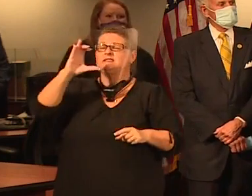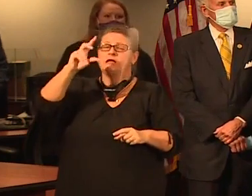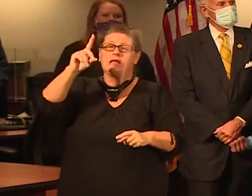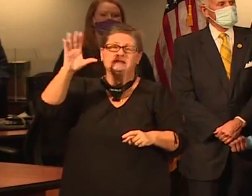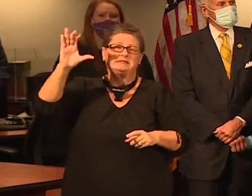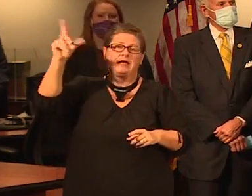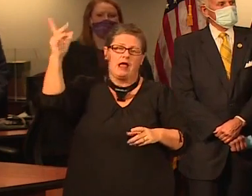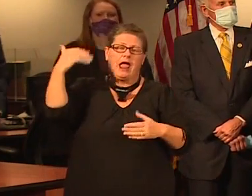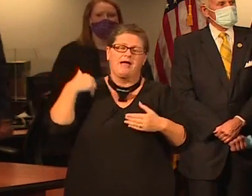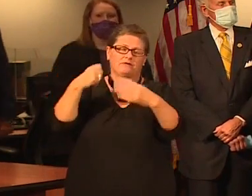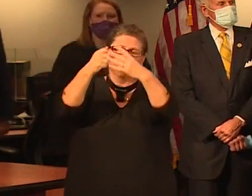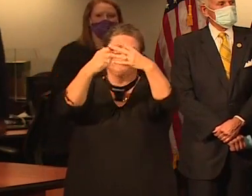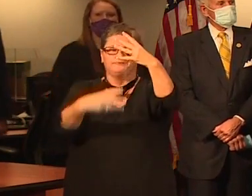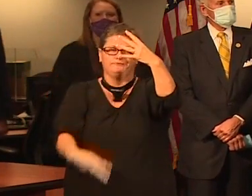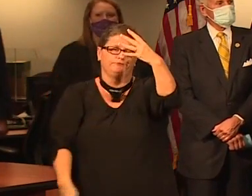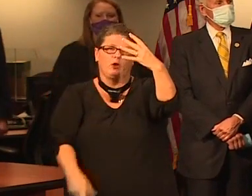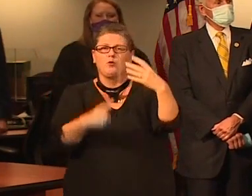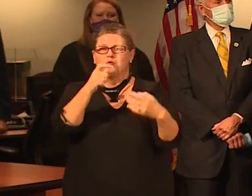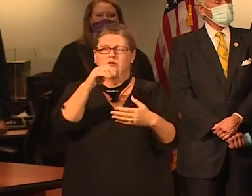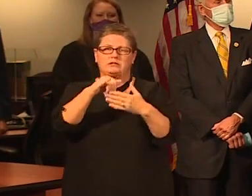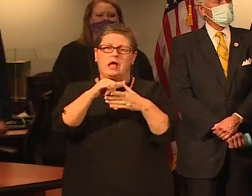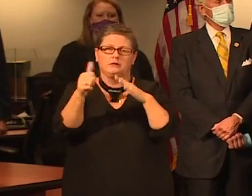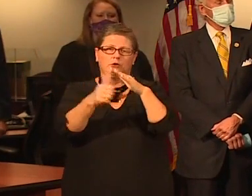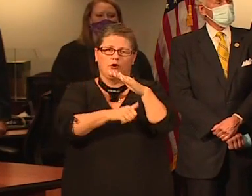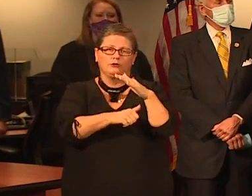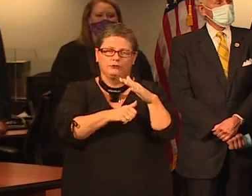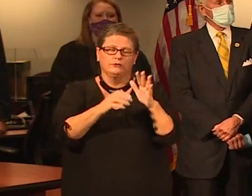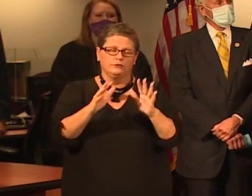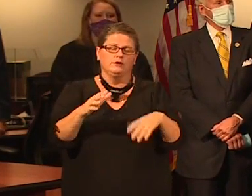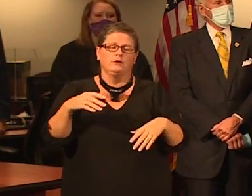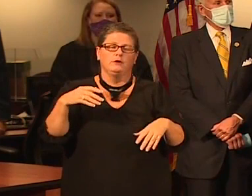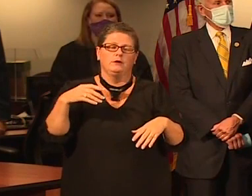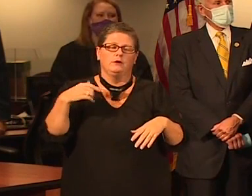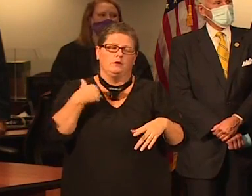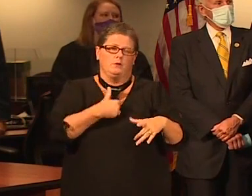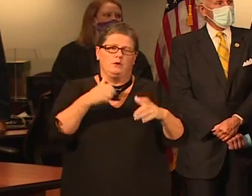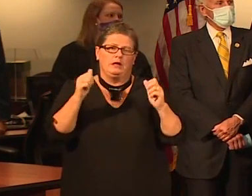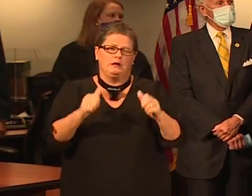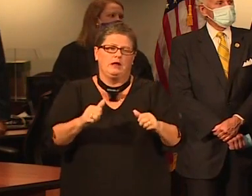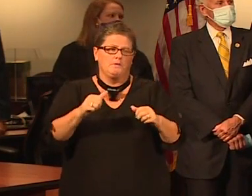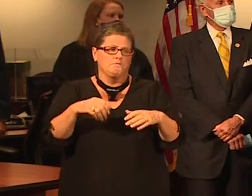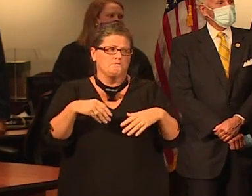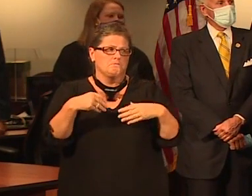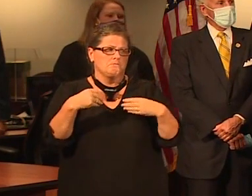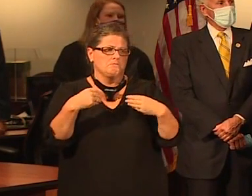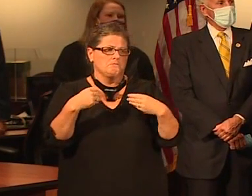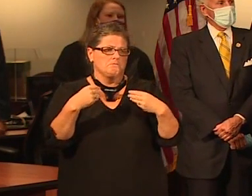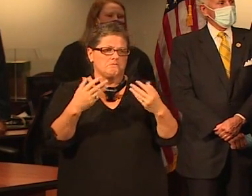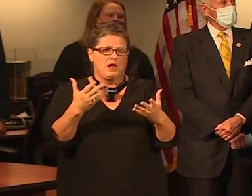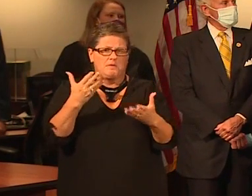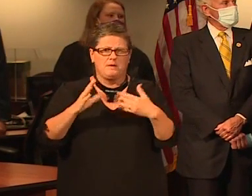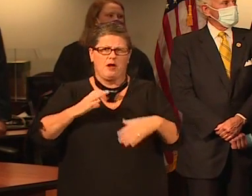WHAT IS CRITICAL? THERE IS A LONG LIST THAT THE CDC THAT WE HAVE A LIST.